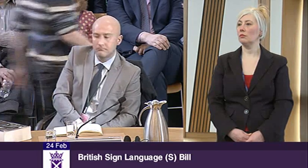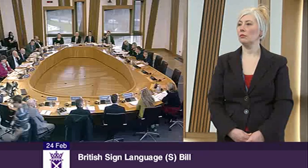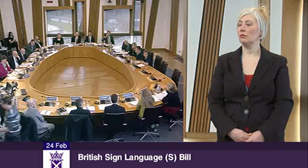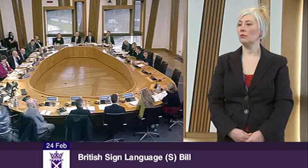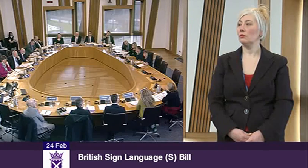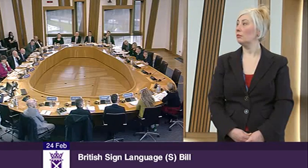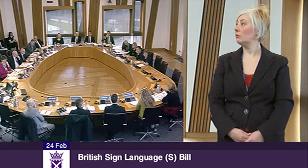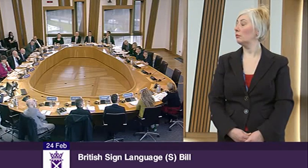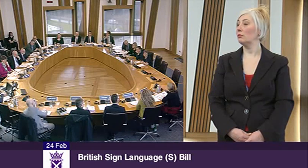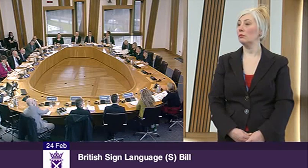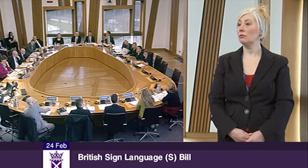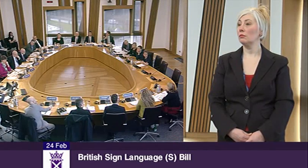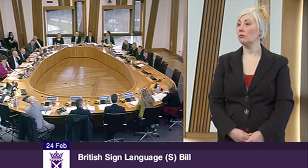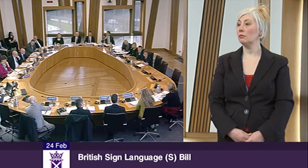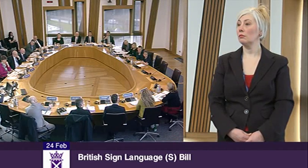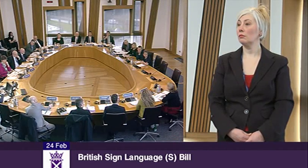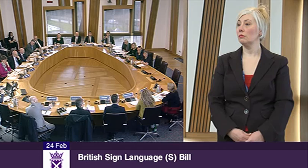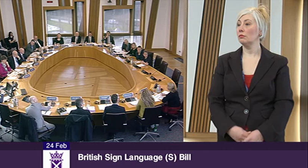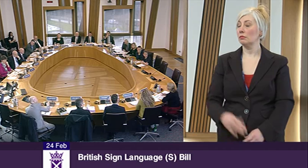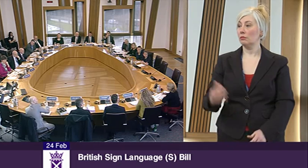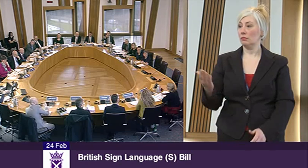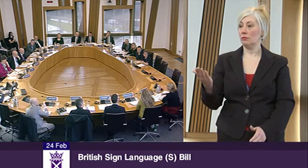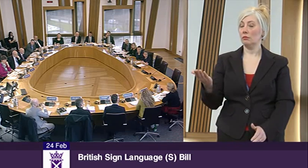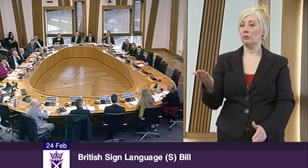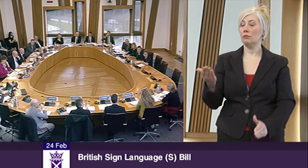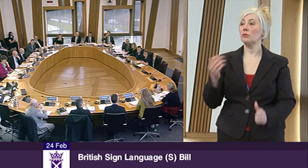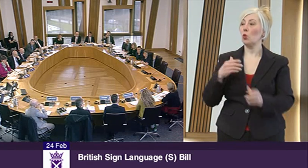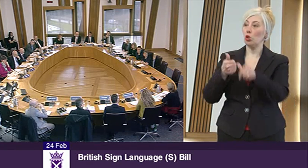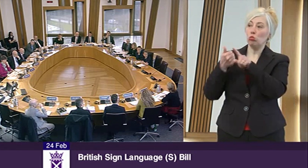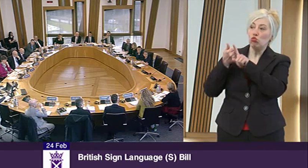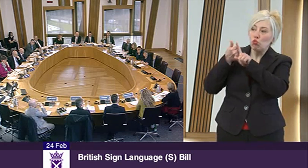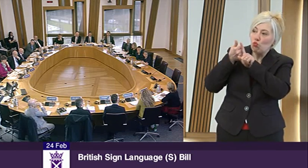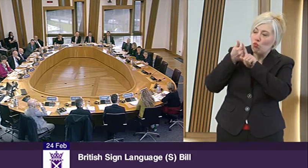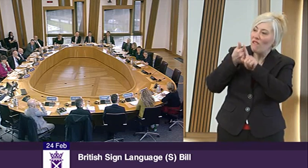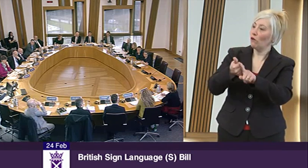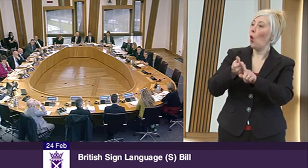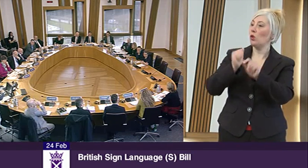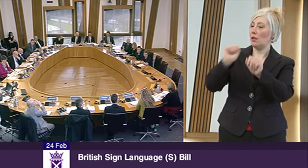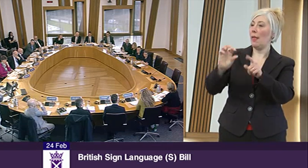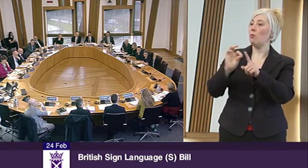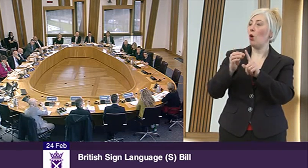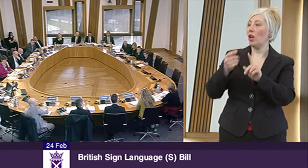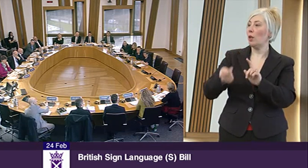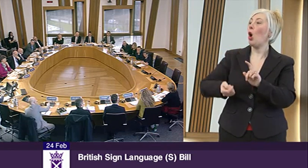Heather Gray: In Scotland, we do not have a national programme for family sign, which